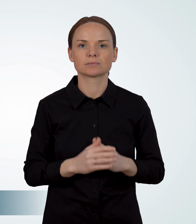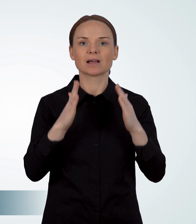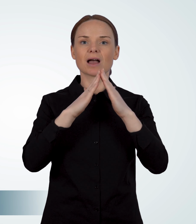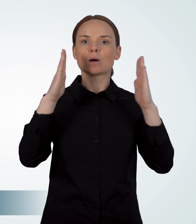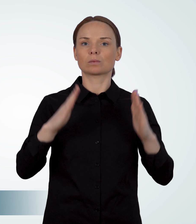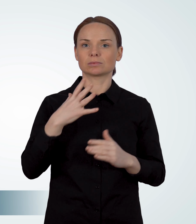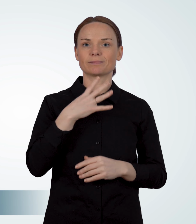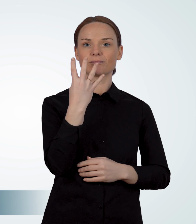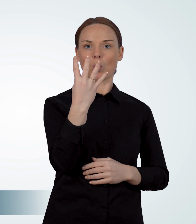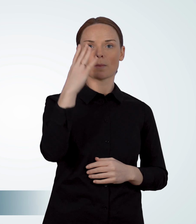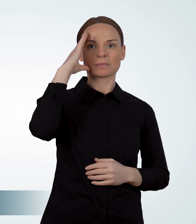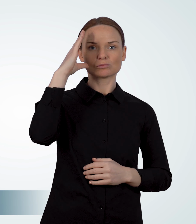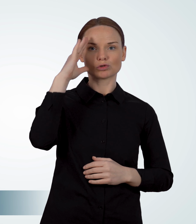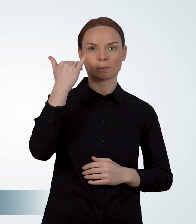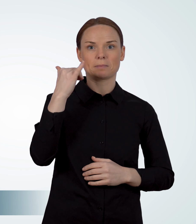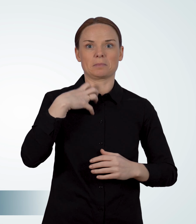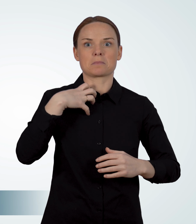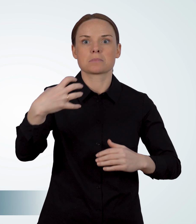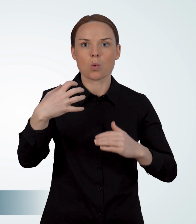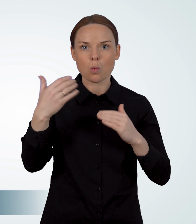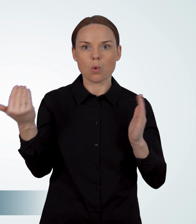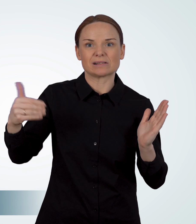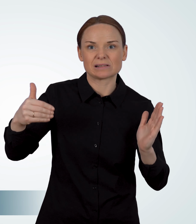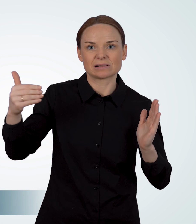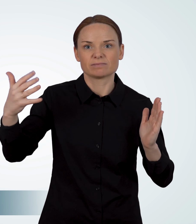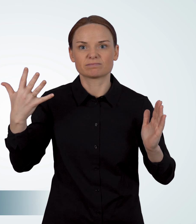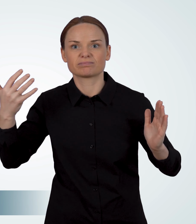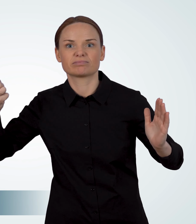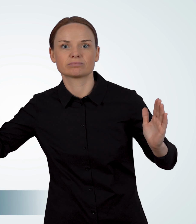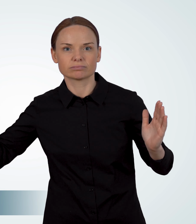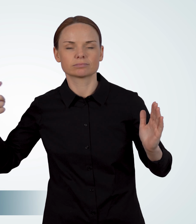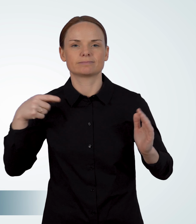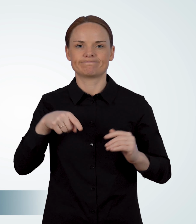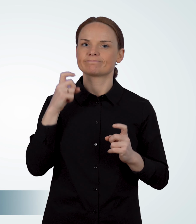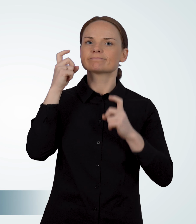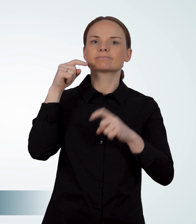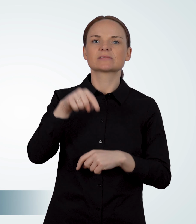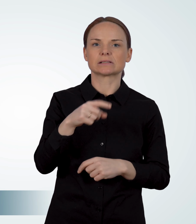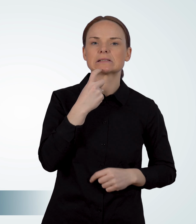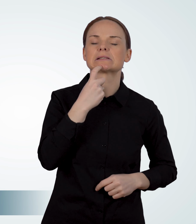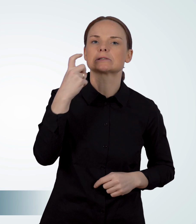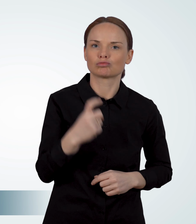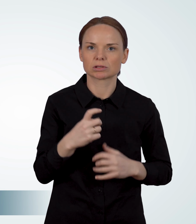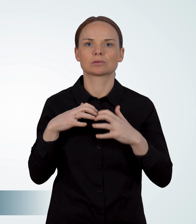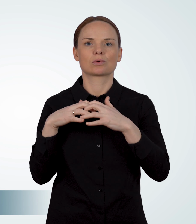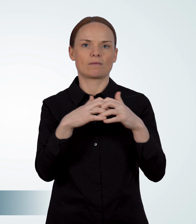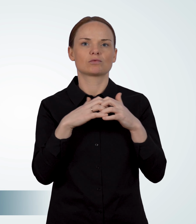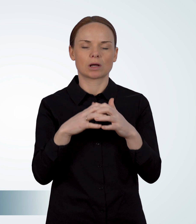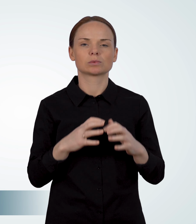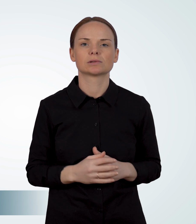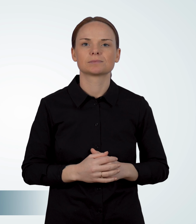Needing 4 bedrooms or more is considered ‘severe overcrowding’.